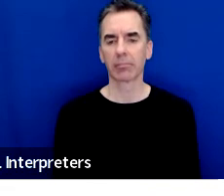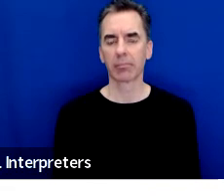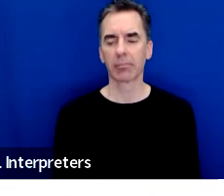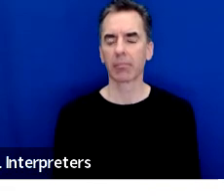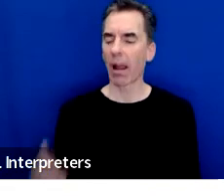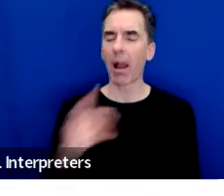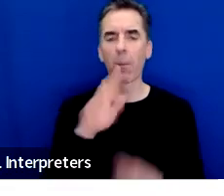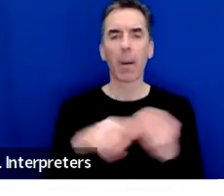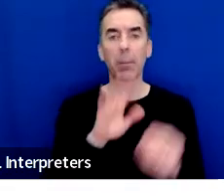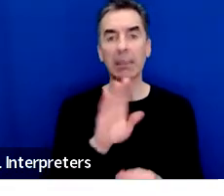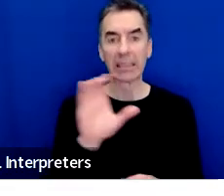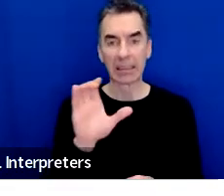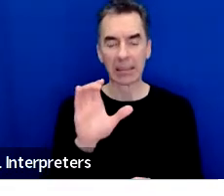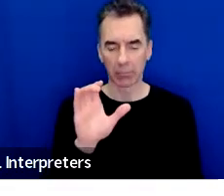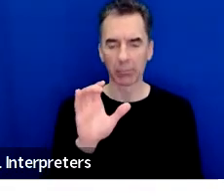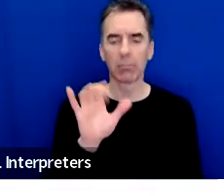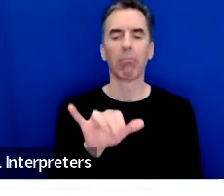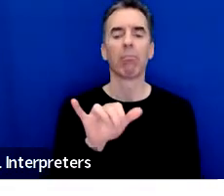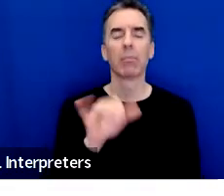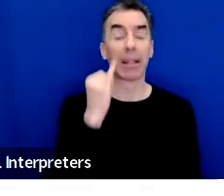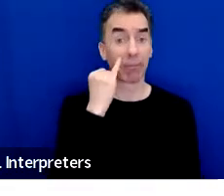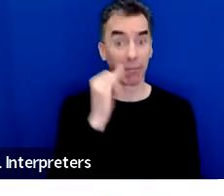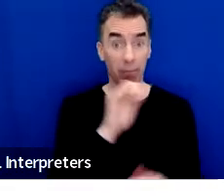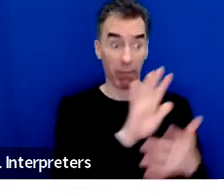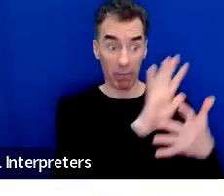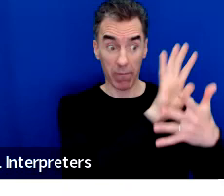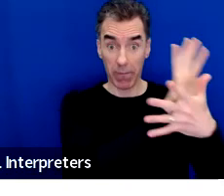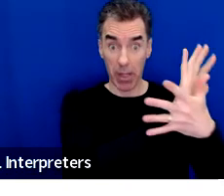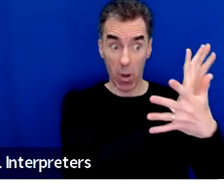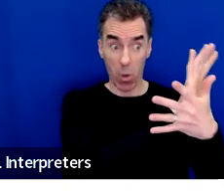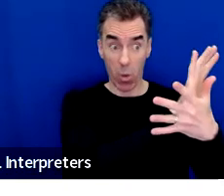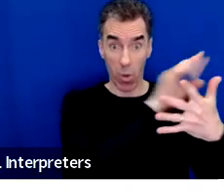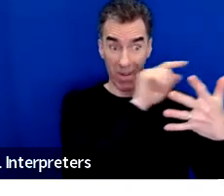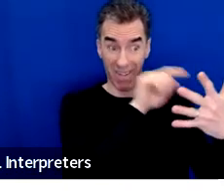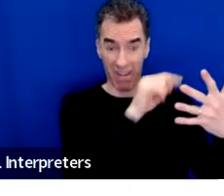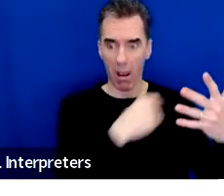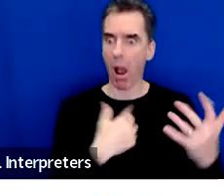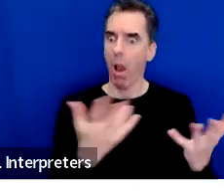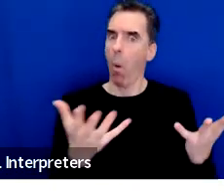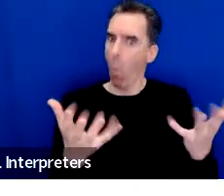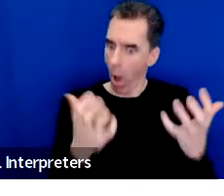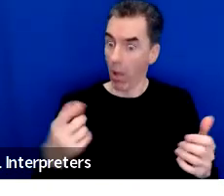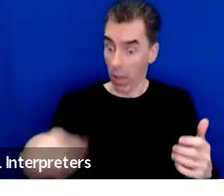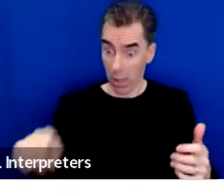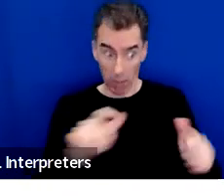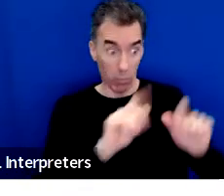if the if the if if the video was something that I really wanted them to watch, then I would add in.